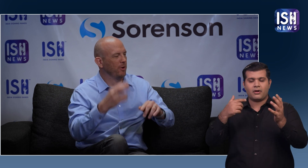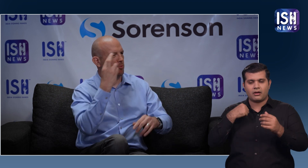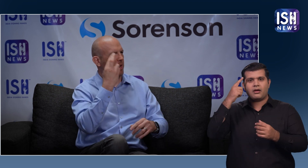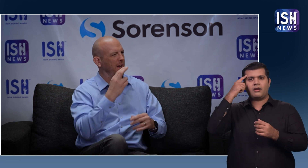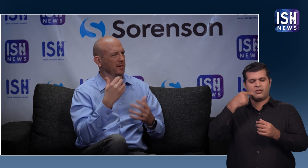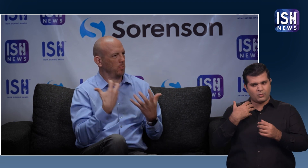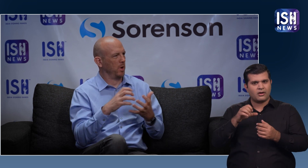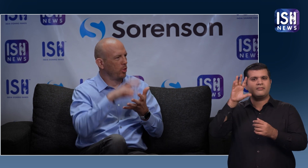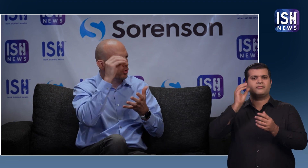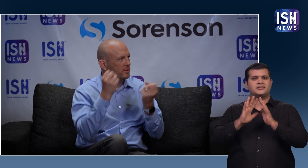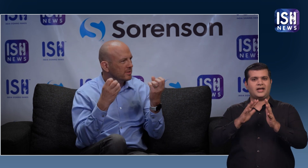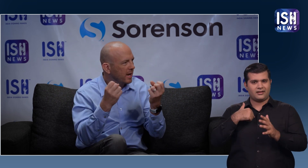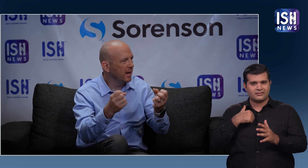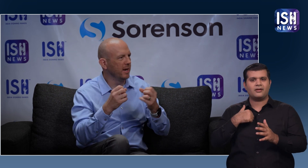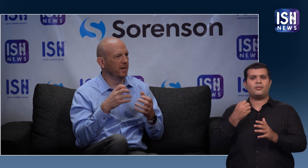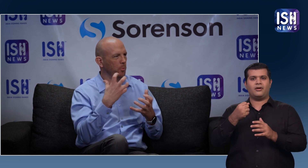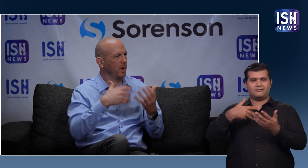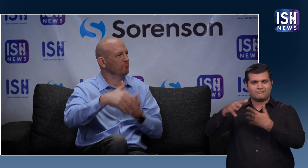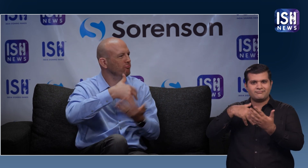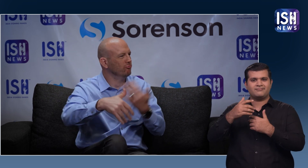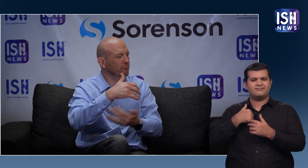The reason was that I wanted to learn to Sign & socialise.